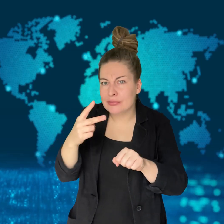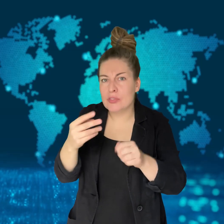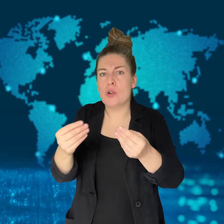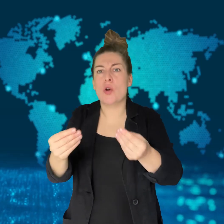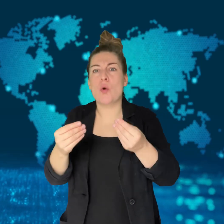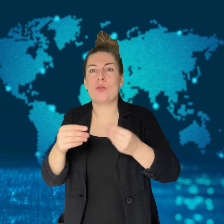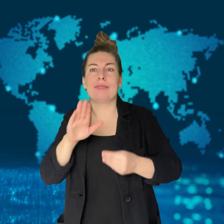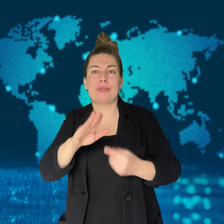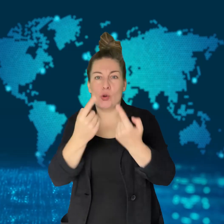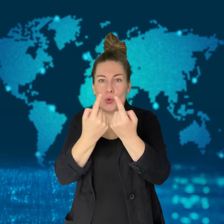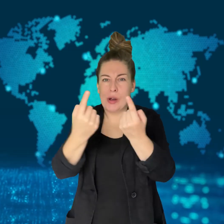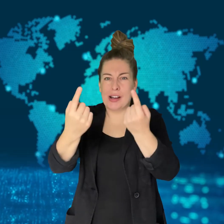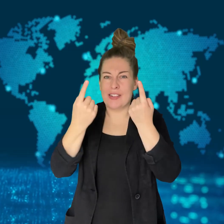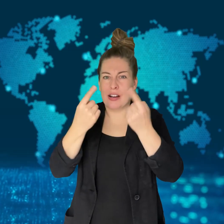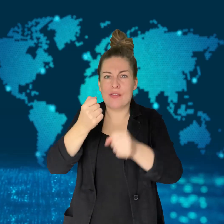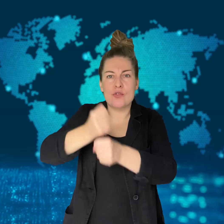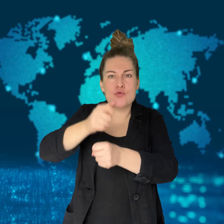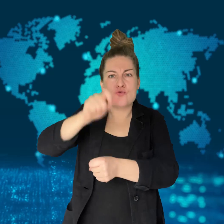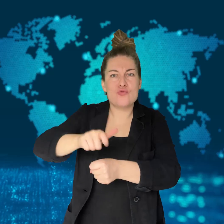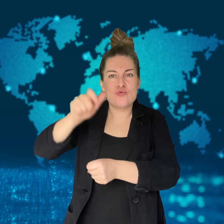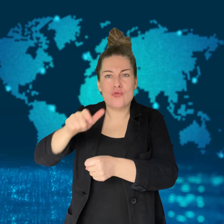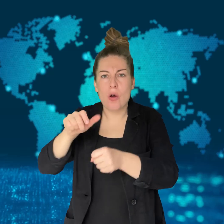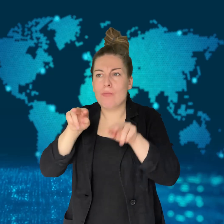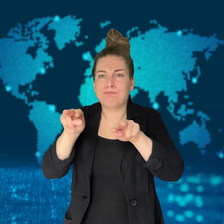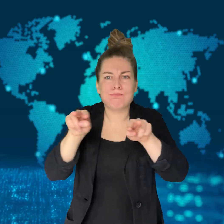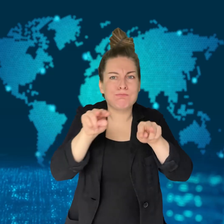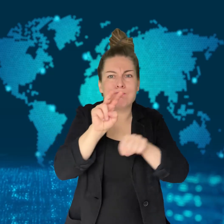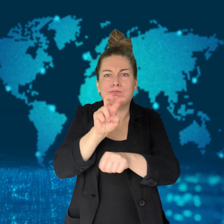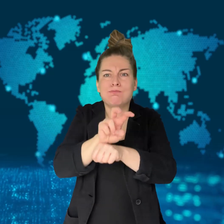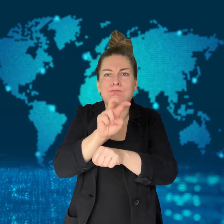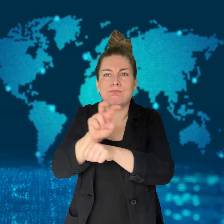in plain clothes and driven away.